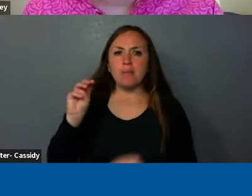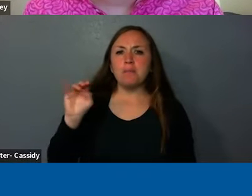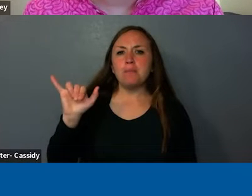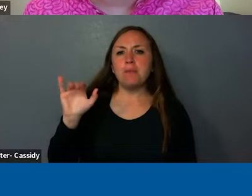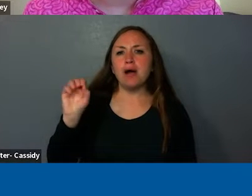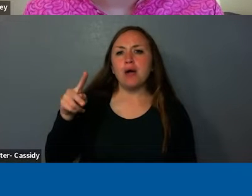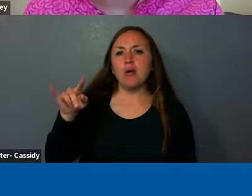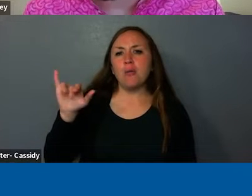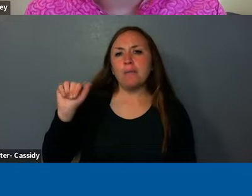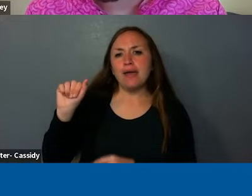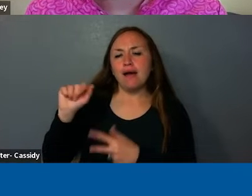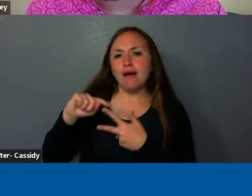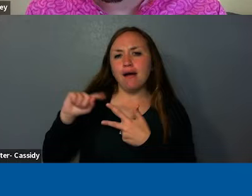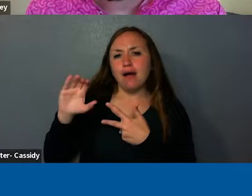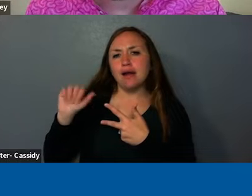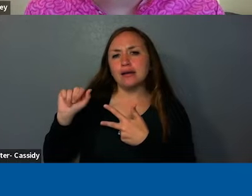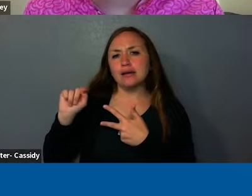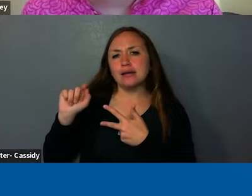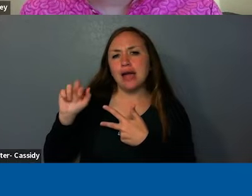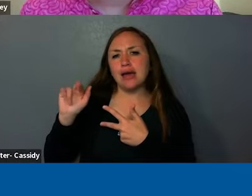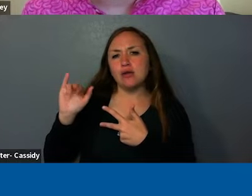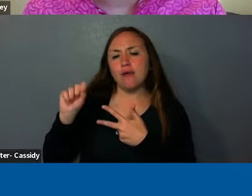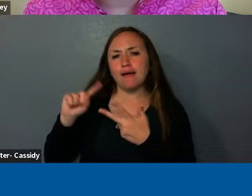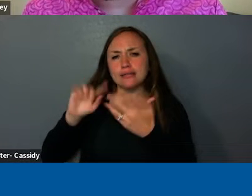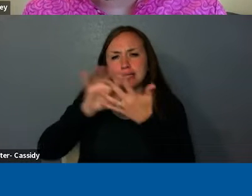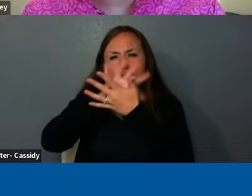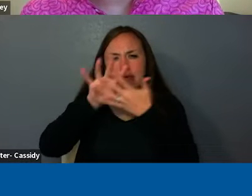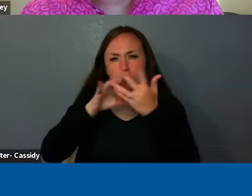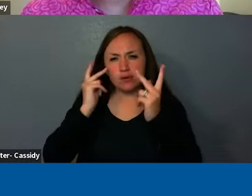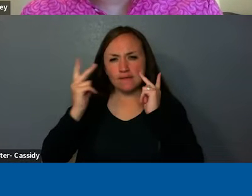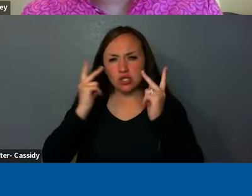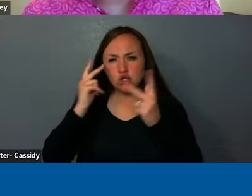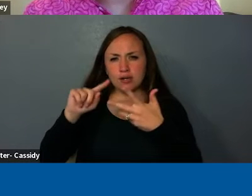photophobia, cataracts and cloudy vision and traumatic brain injuries,